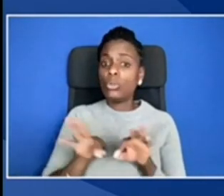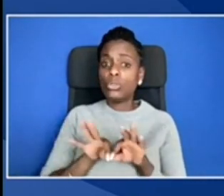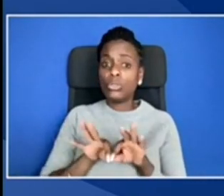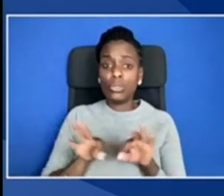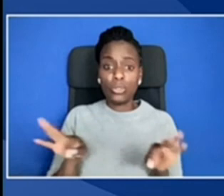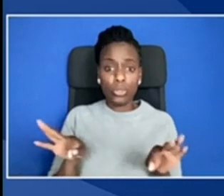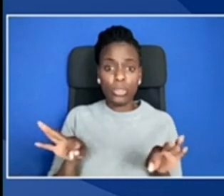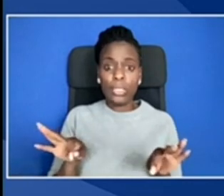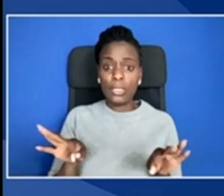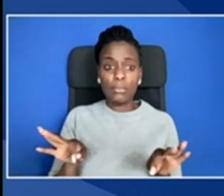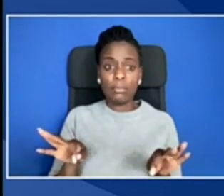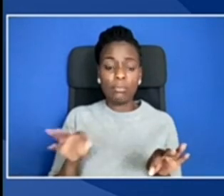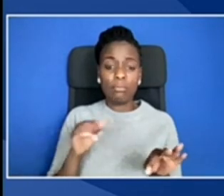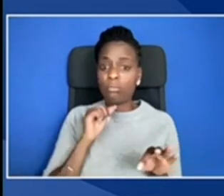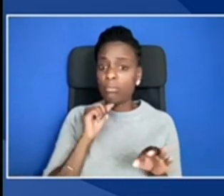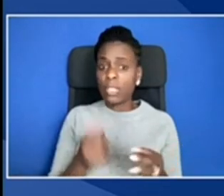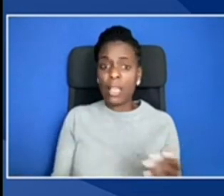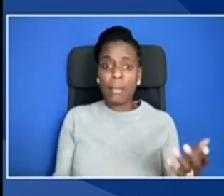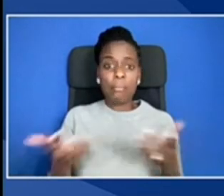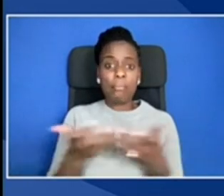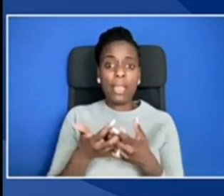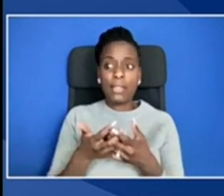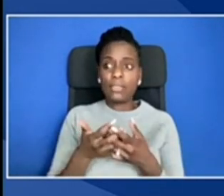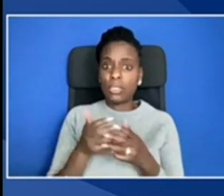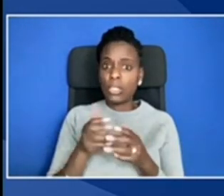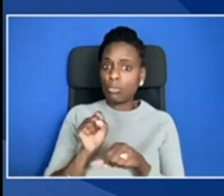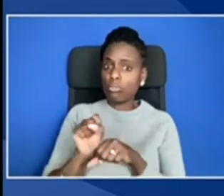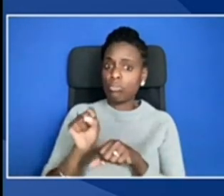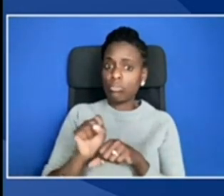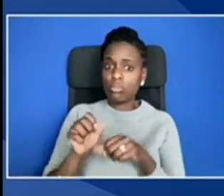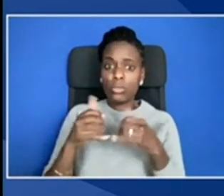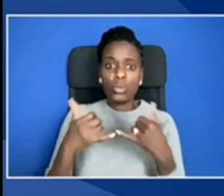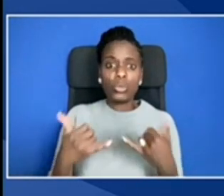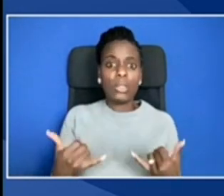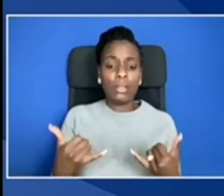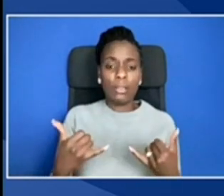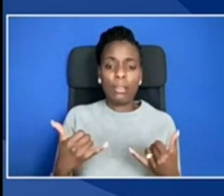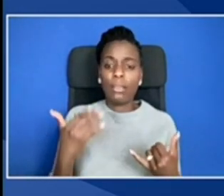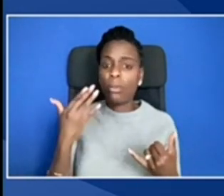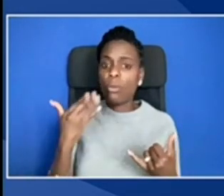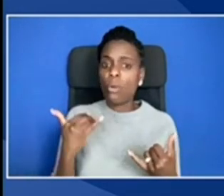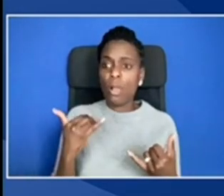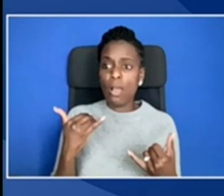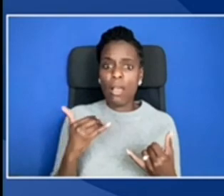matching what they're doing today because the nature of the job that they trained